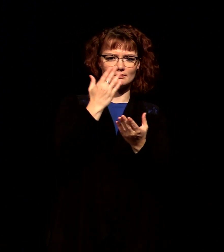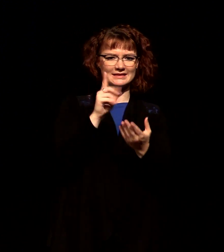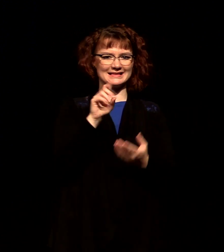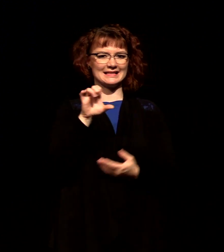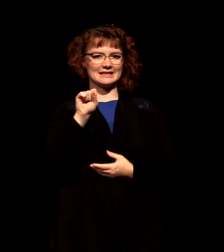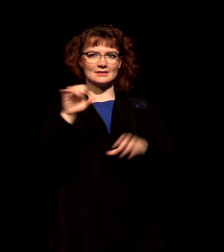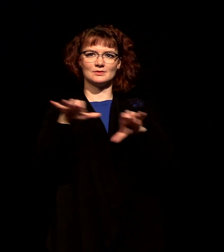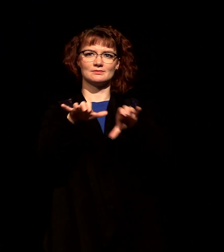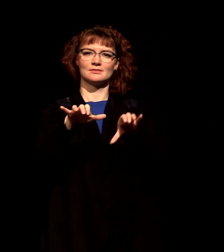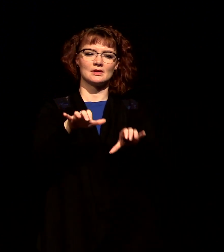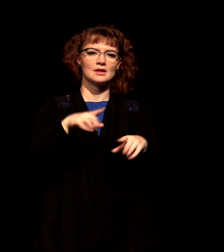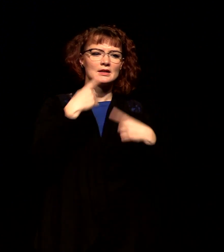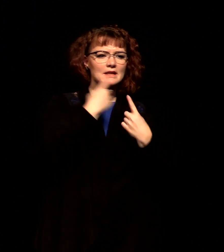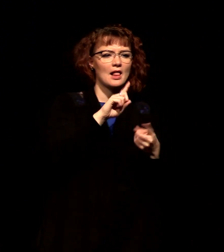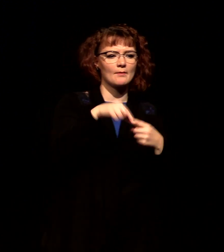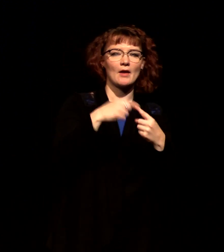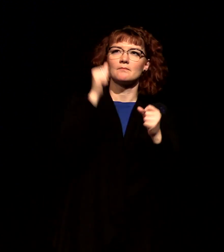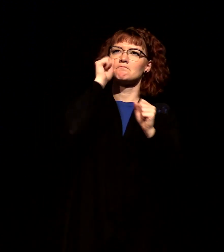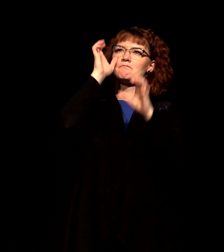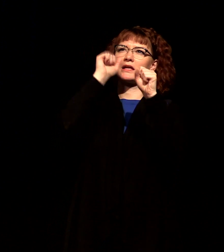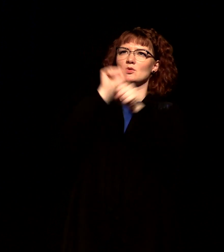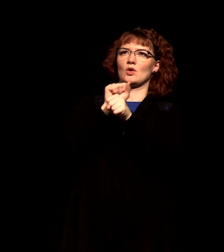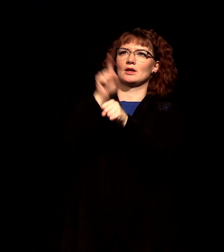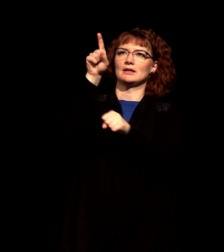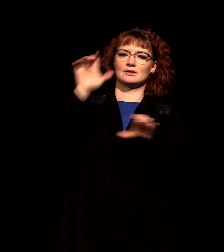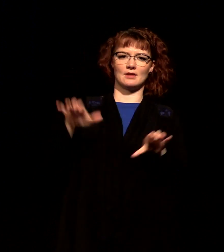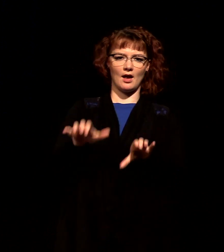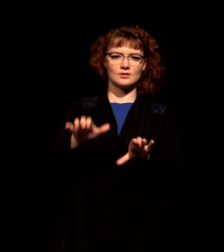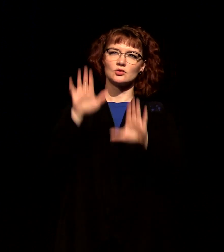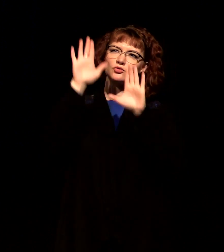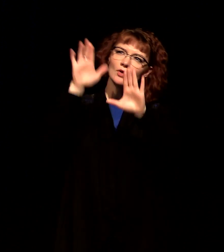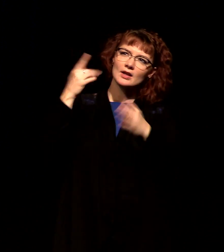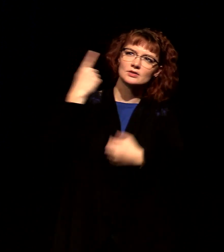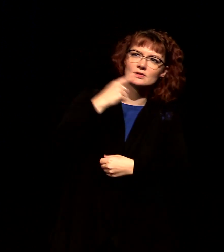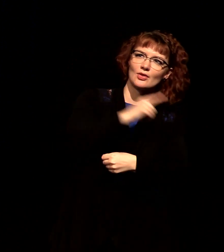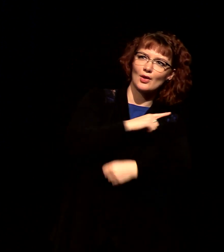Lord he is most worthy of praise. He is to be feared above